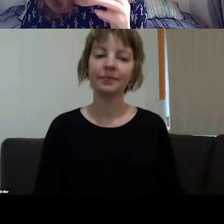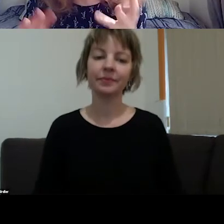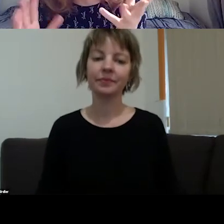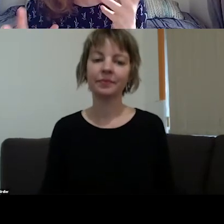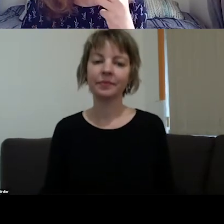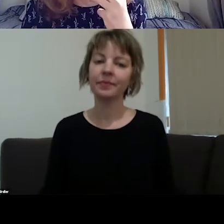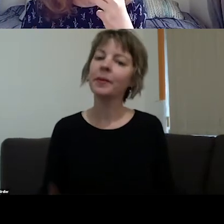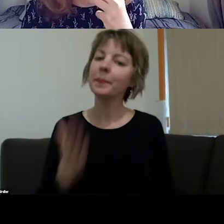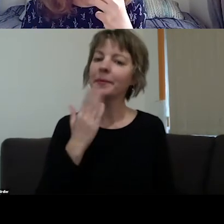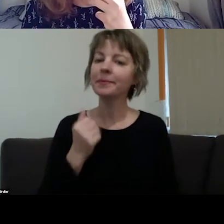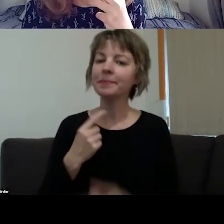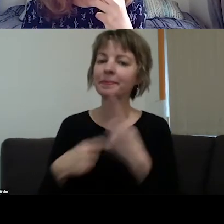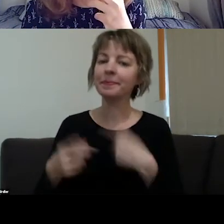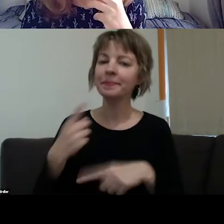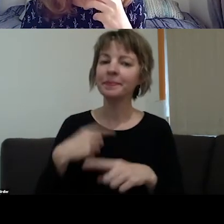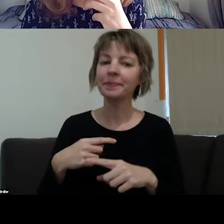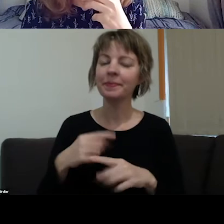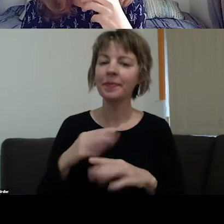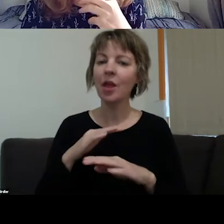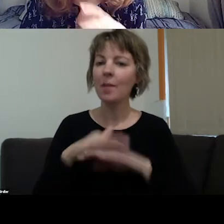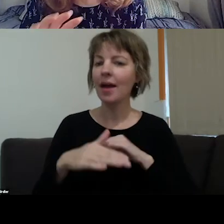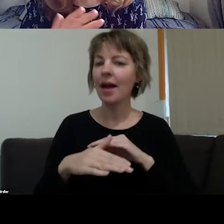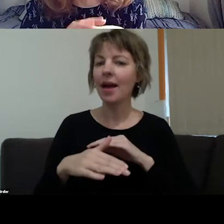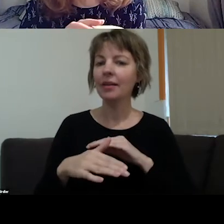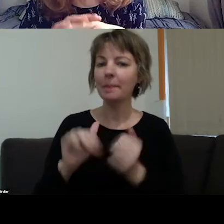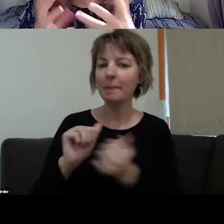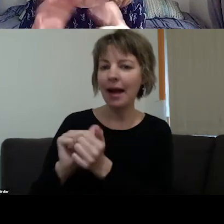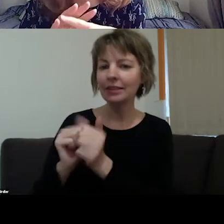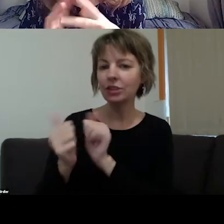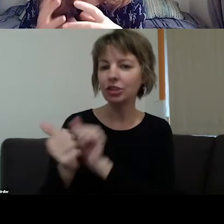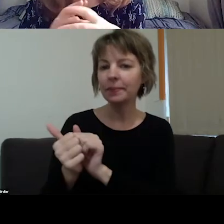for partnerships and I know the leadership programs often